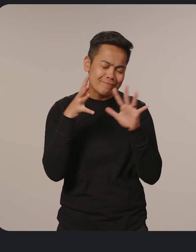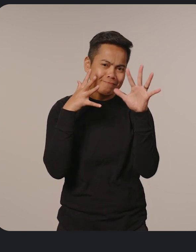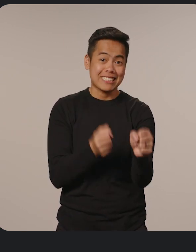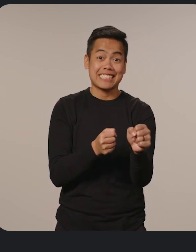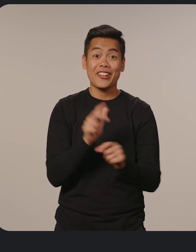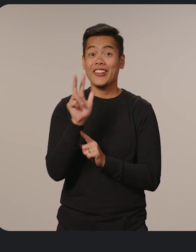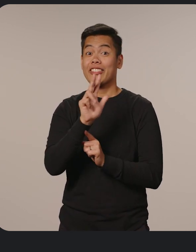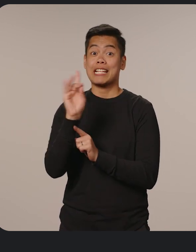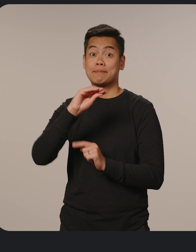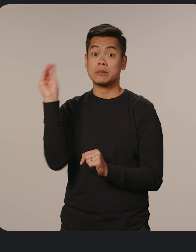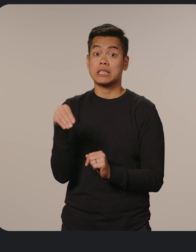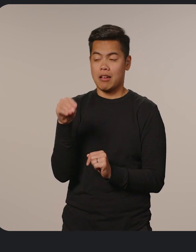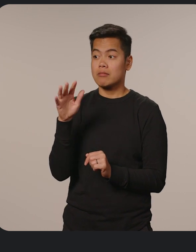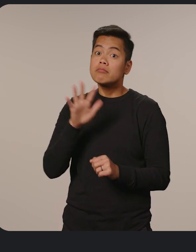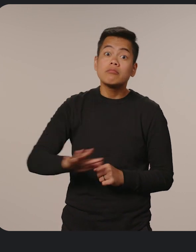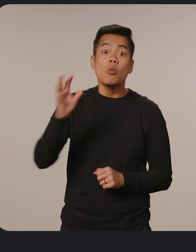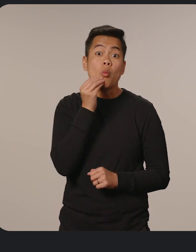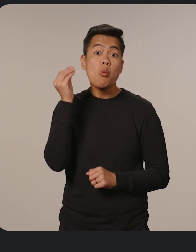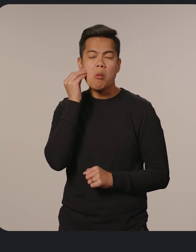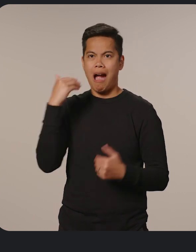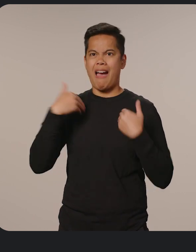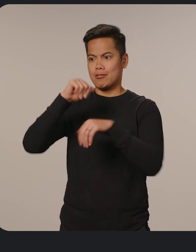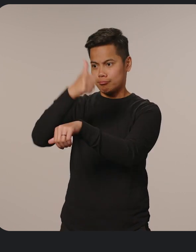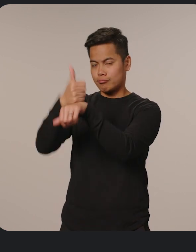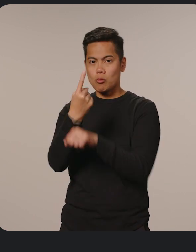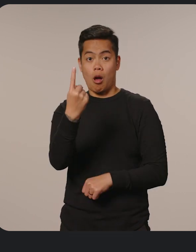38% of US households own at least one smart home device.